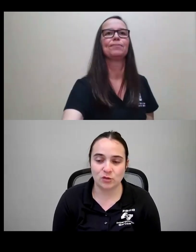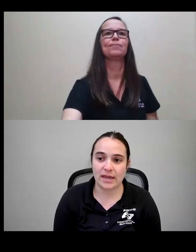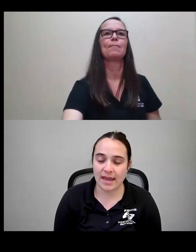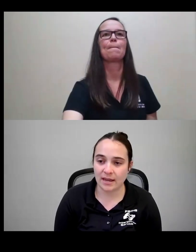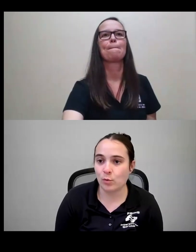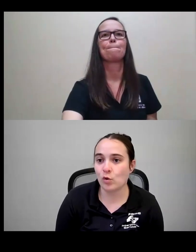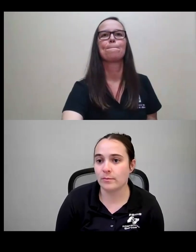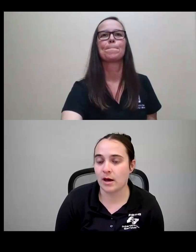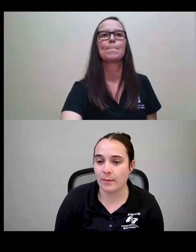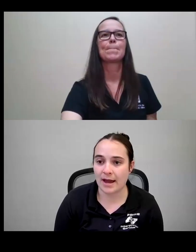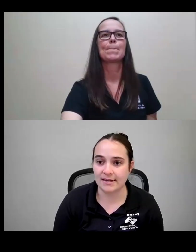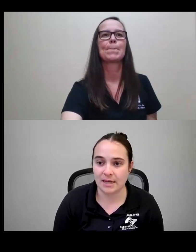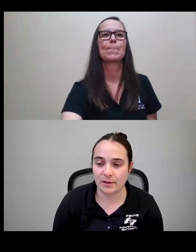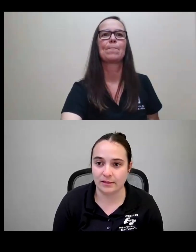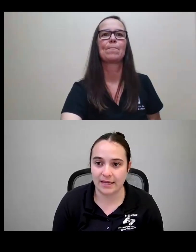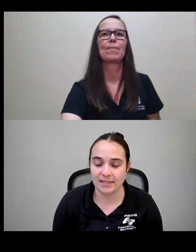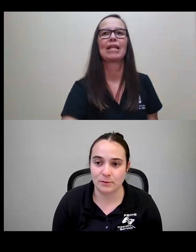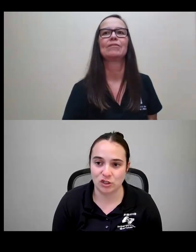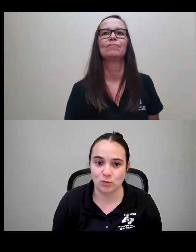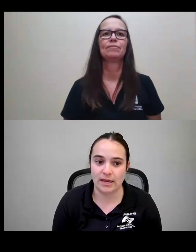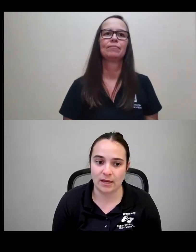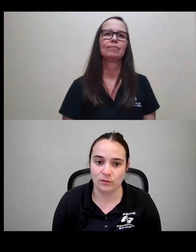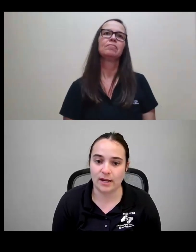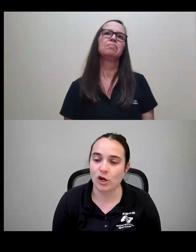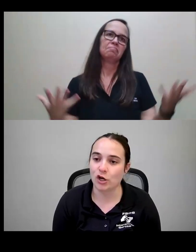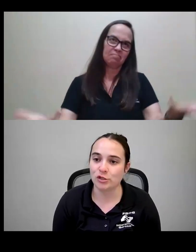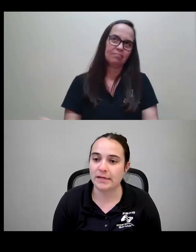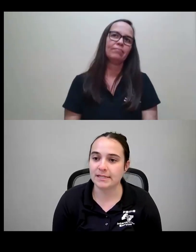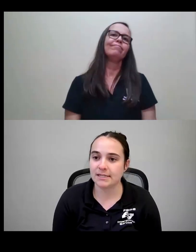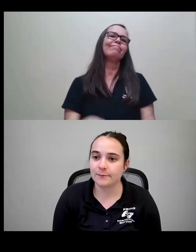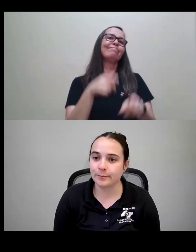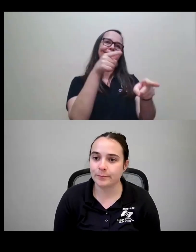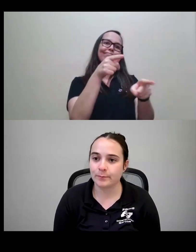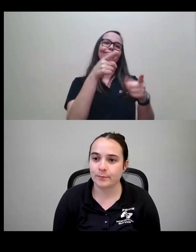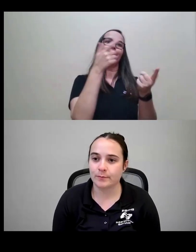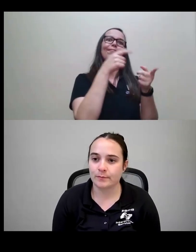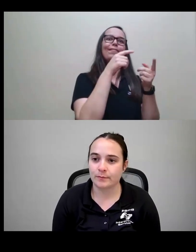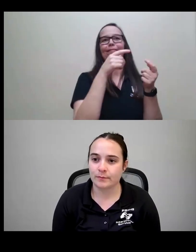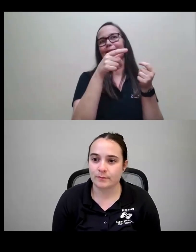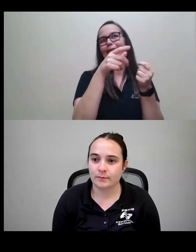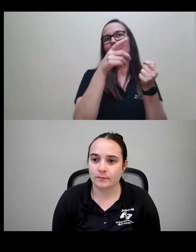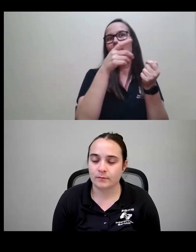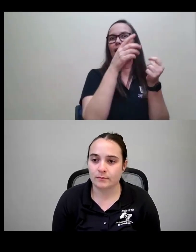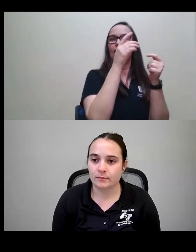much as we can and pull them up academically as much as we can with that encouragement.